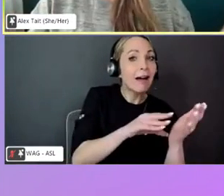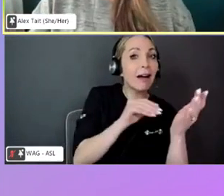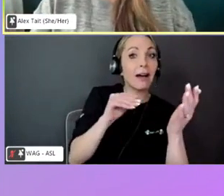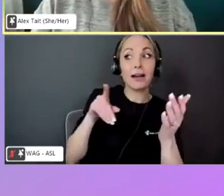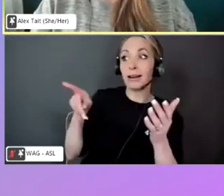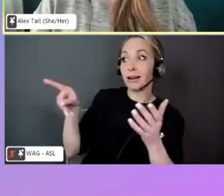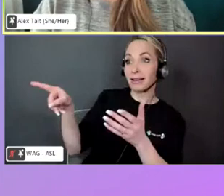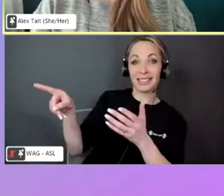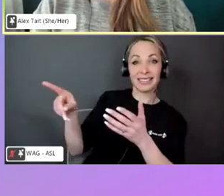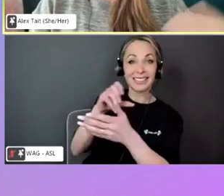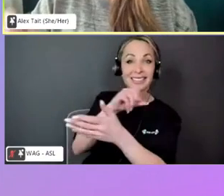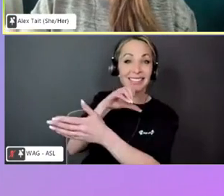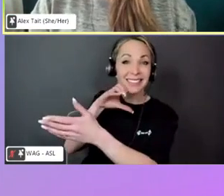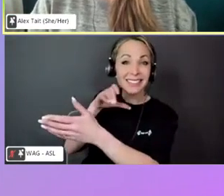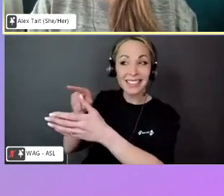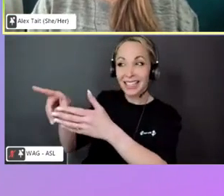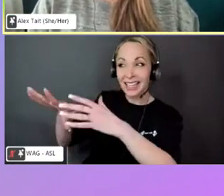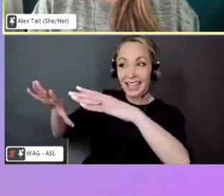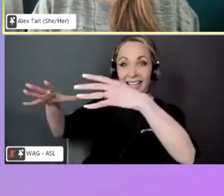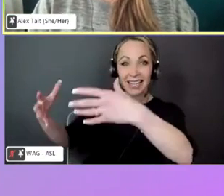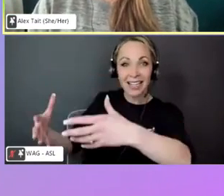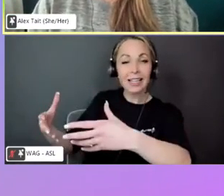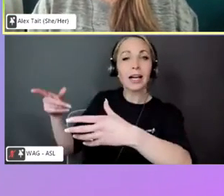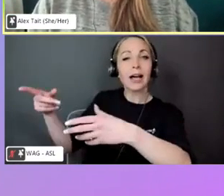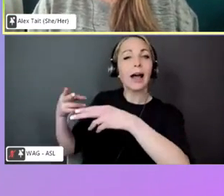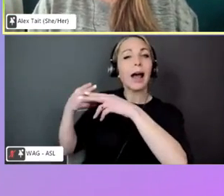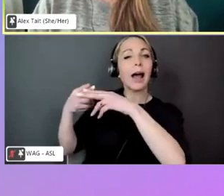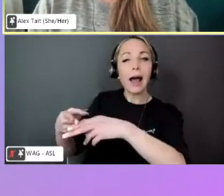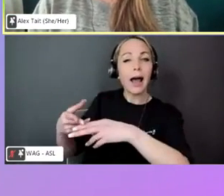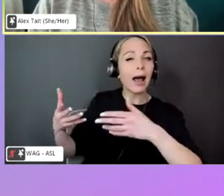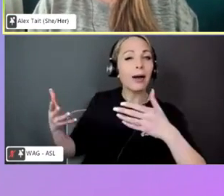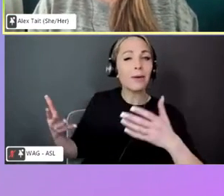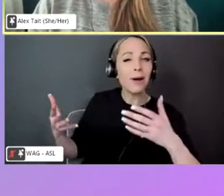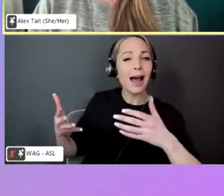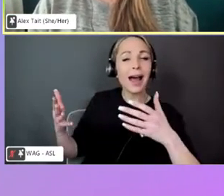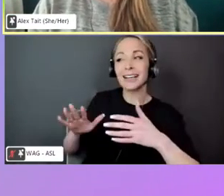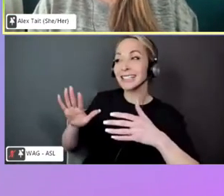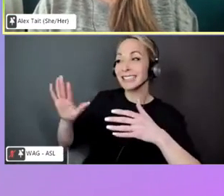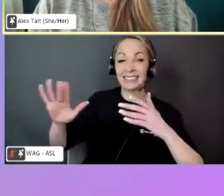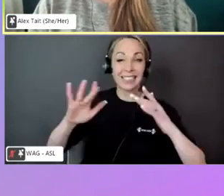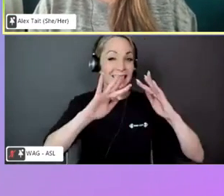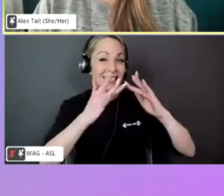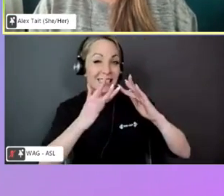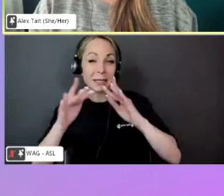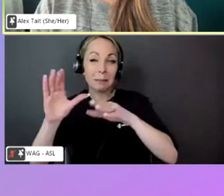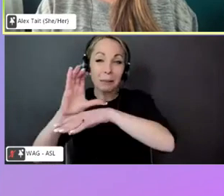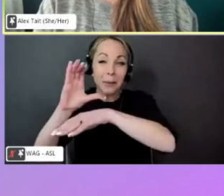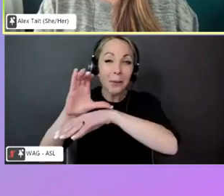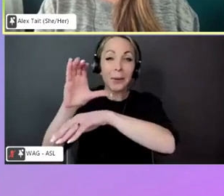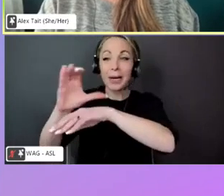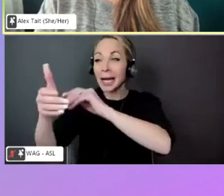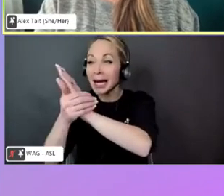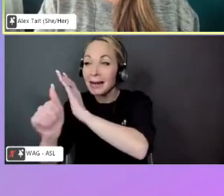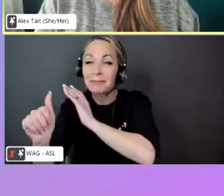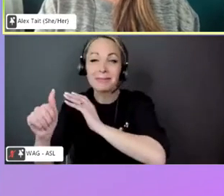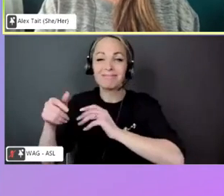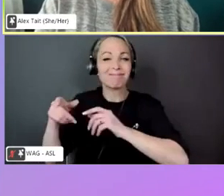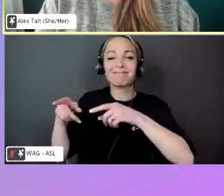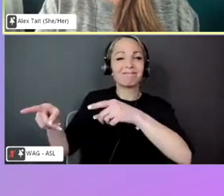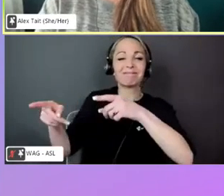would be considered a digital native. Where seniors are digital immigrants, don't love that term, but essentially the